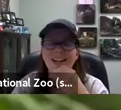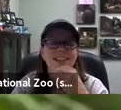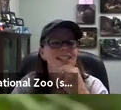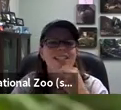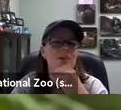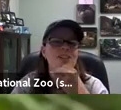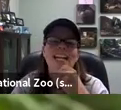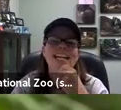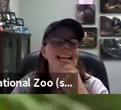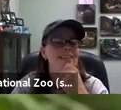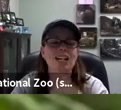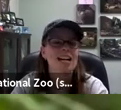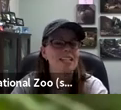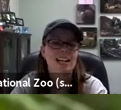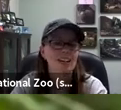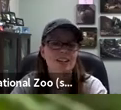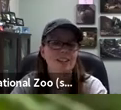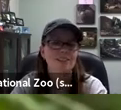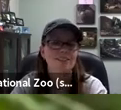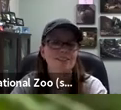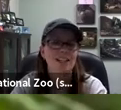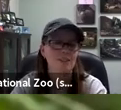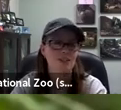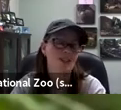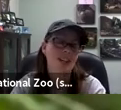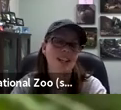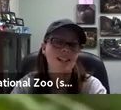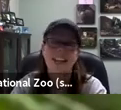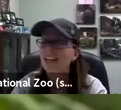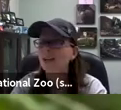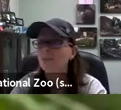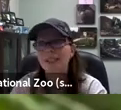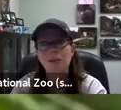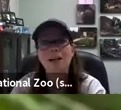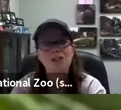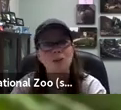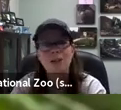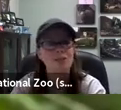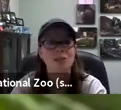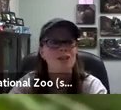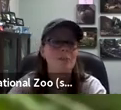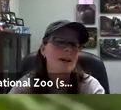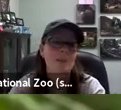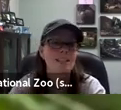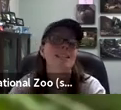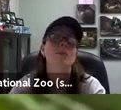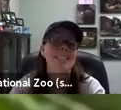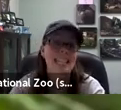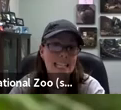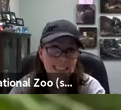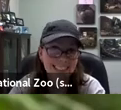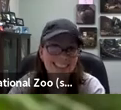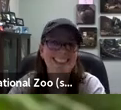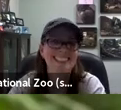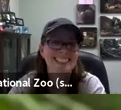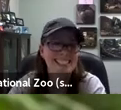These lemurs never got tired of those trees. Within about two weeks we took them